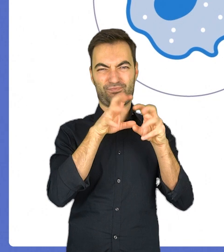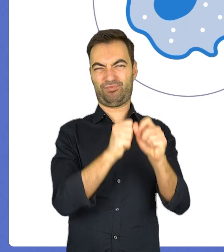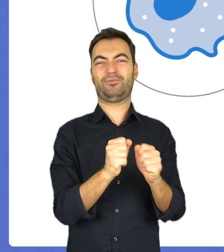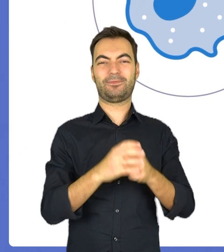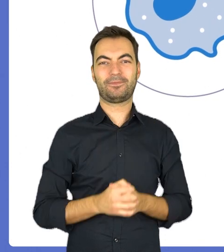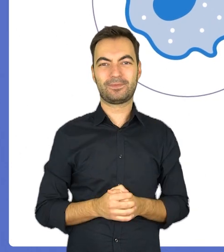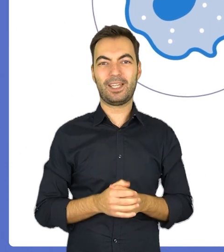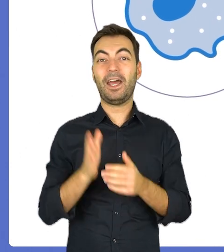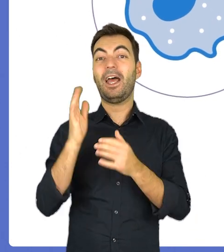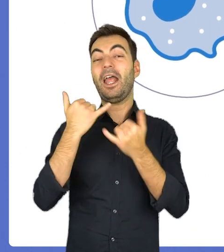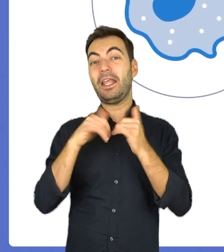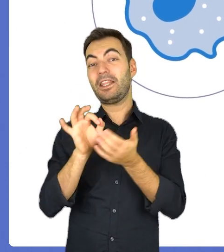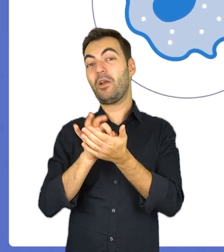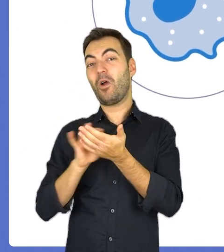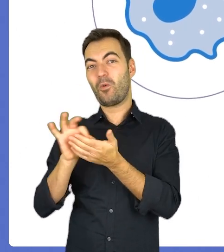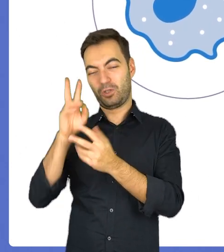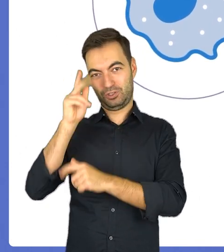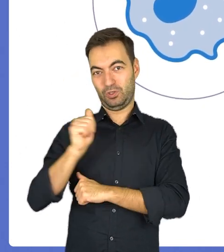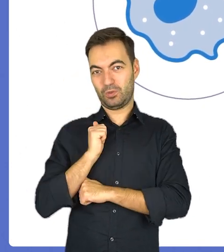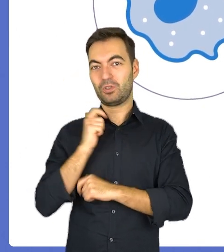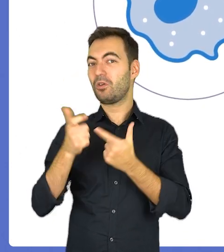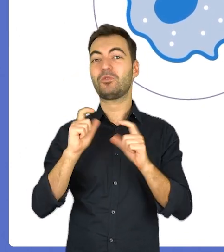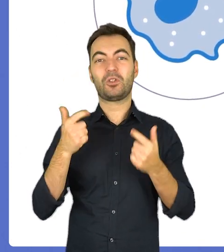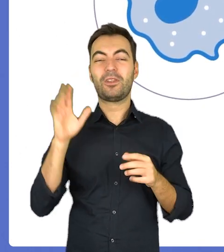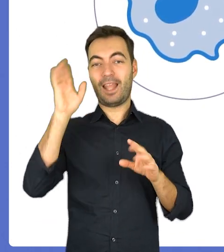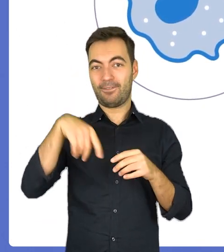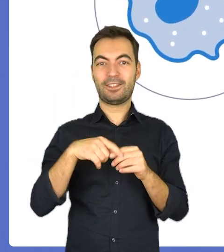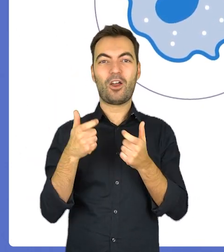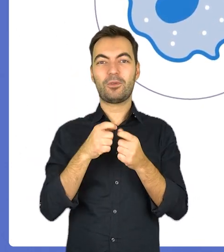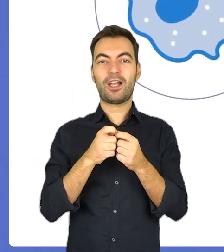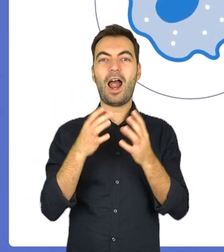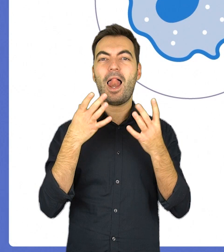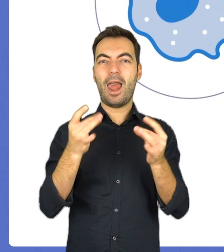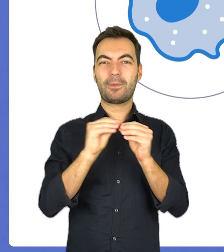Some of the other soldiers' cells can even create sticky nets, throwing